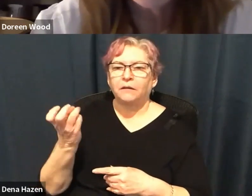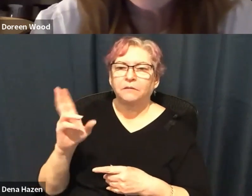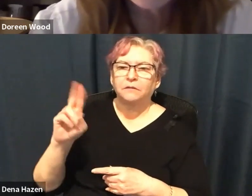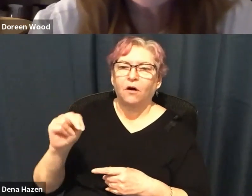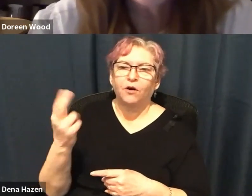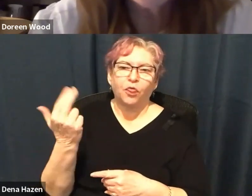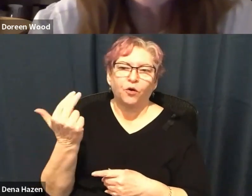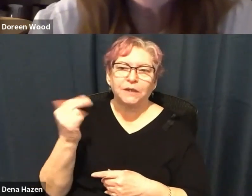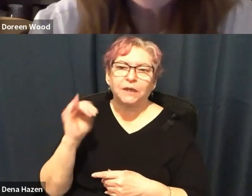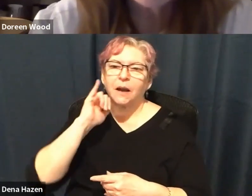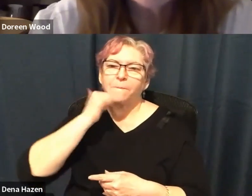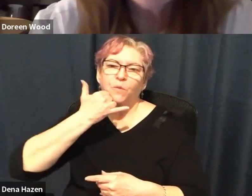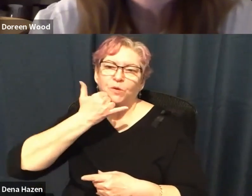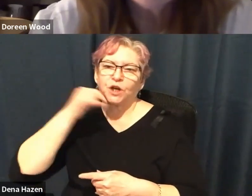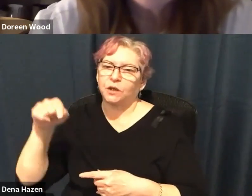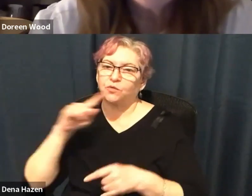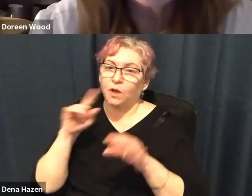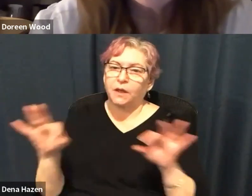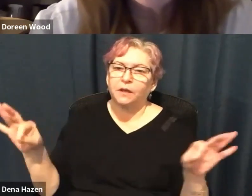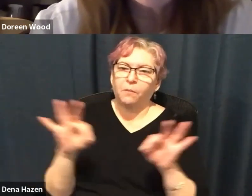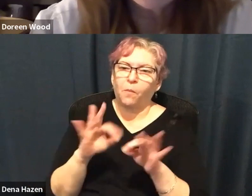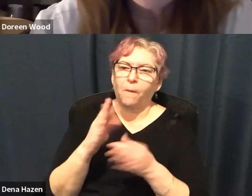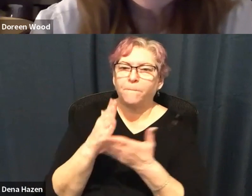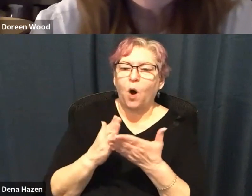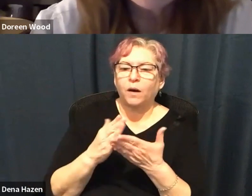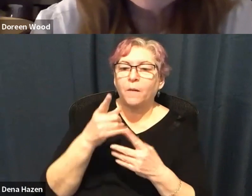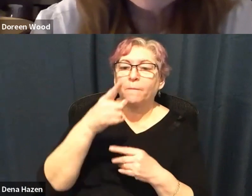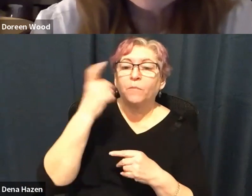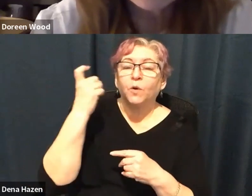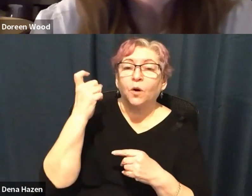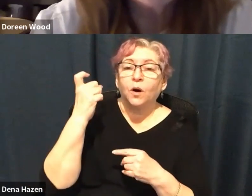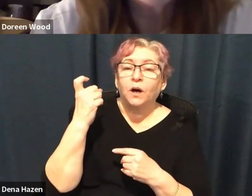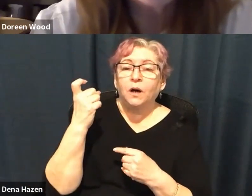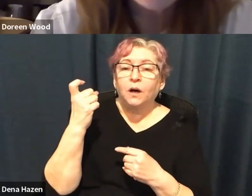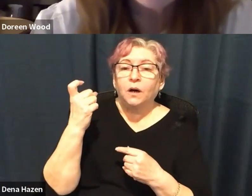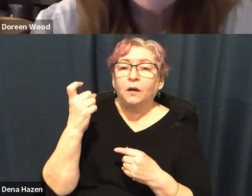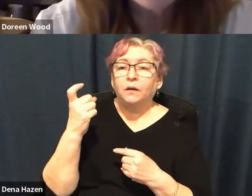That is absolutely critical because the ultevursen